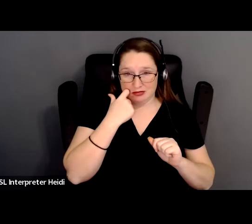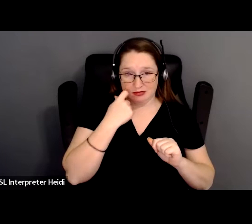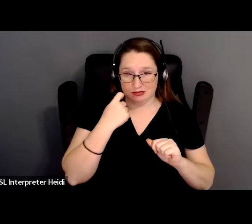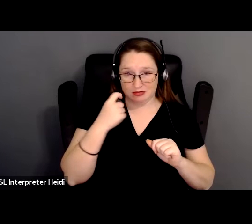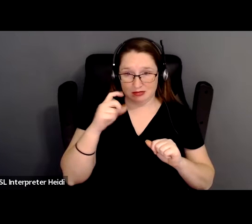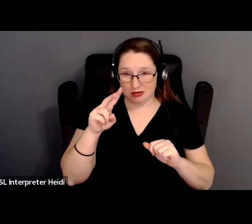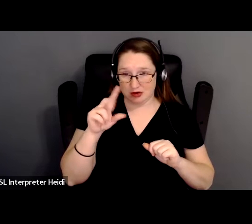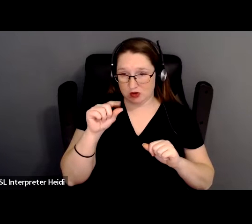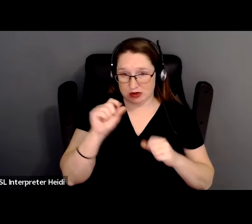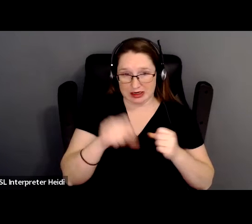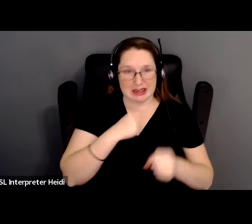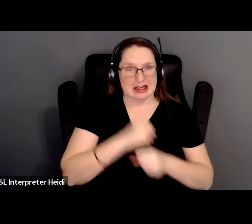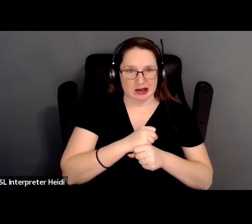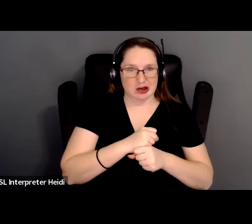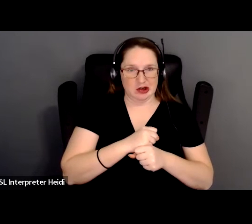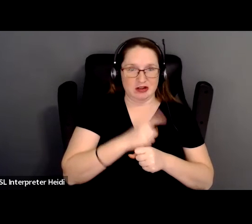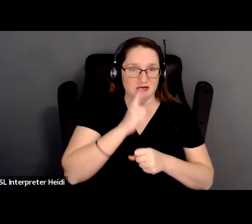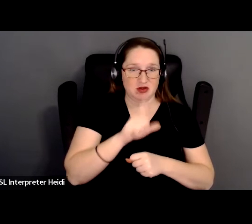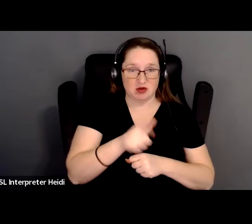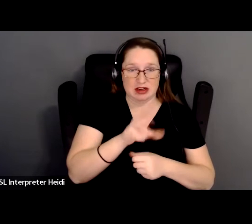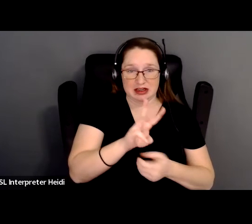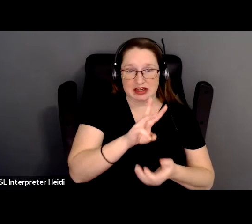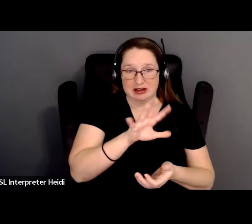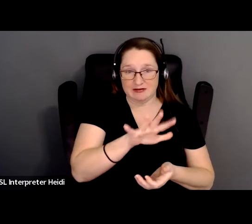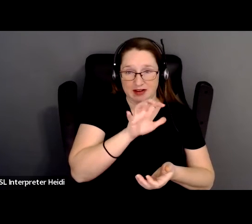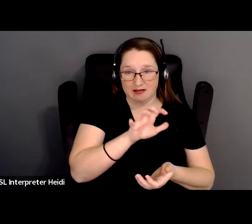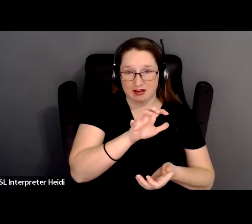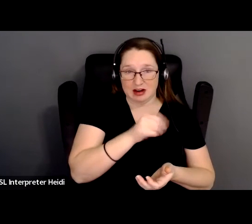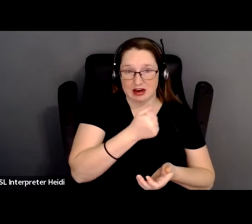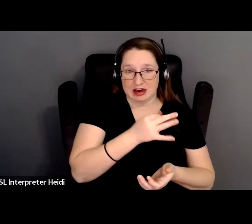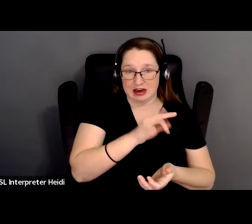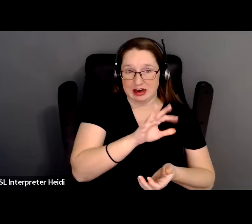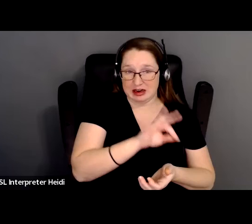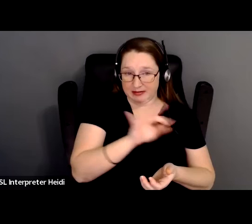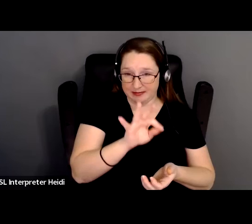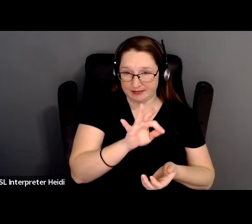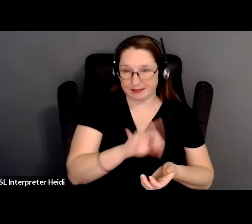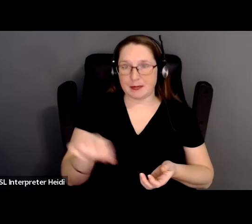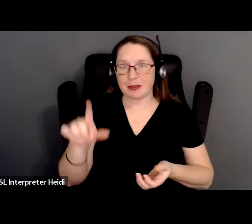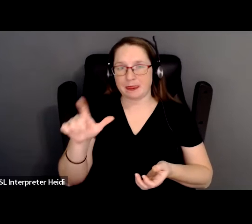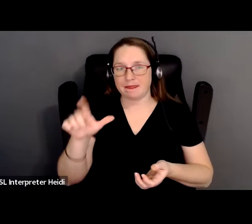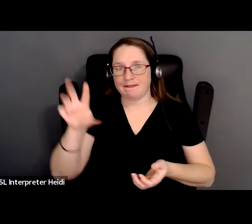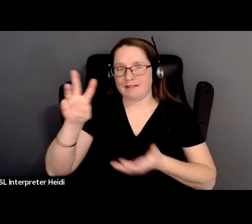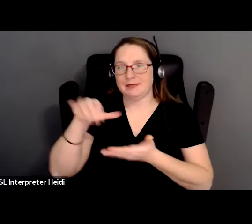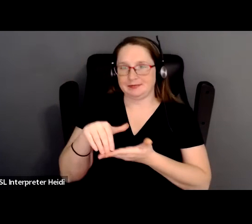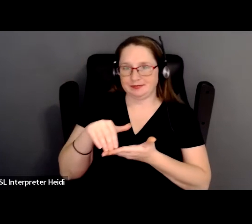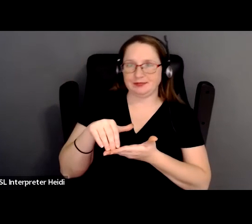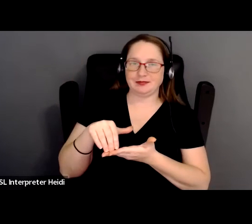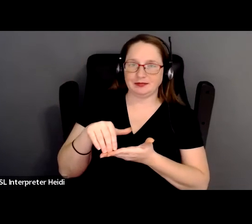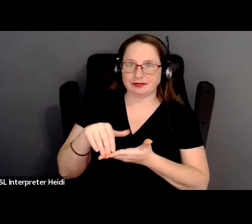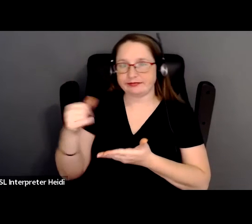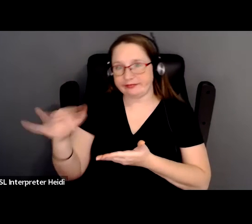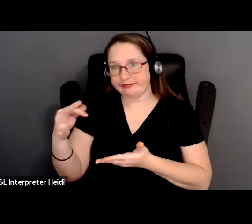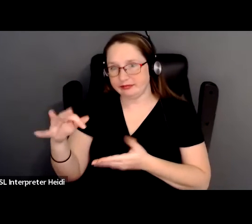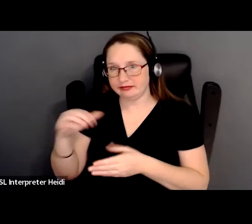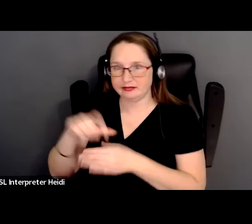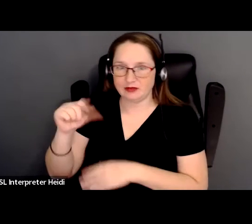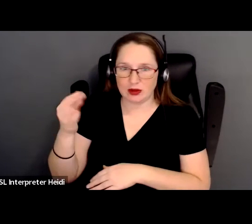Substantially. It was 26,500 in 1999 and 26,019 in 2019.